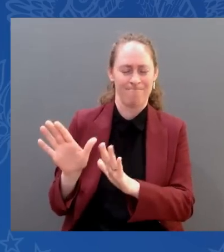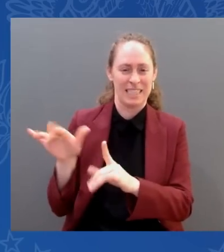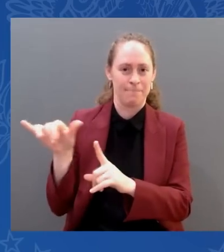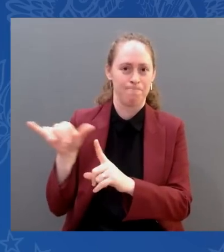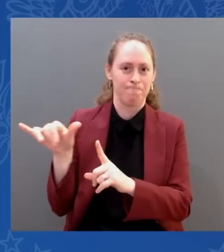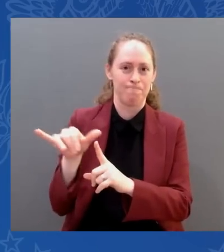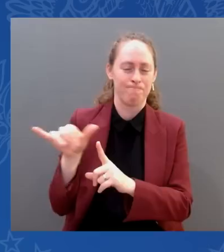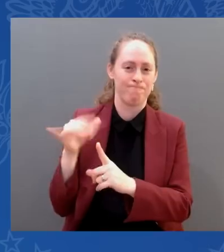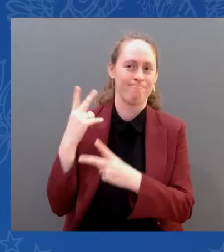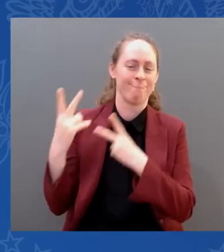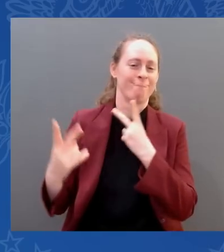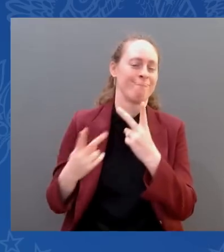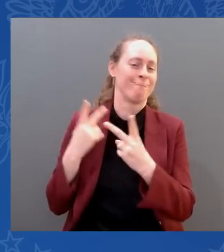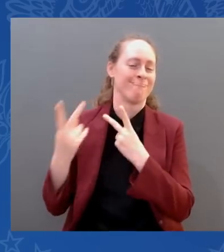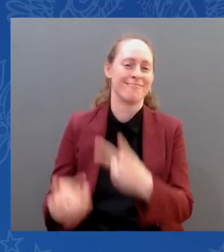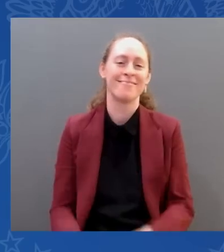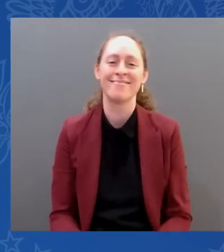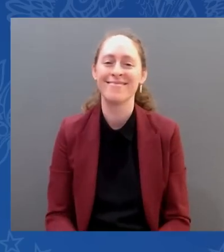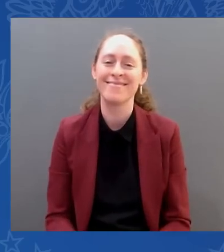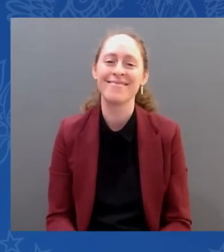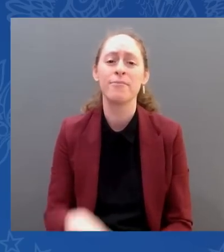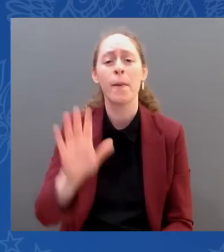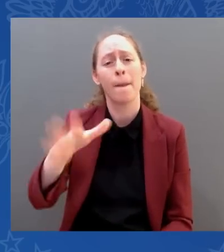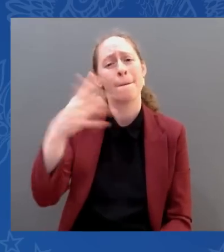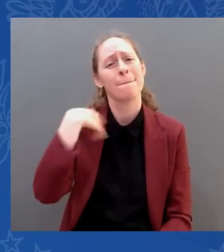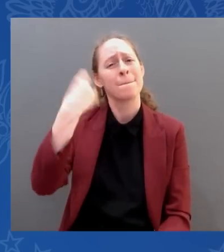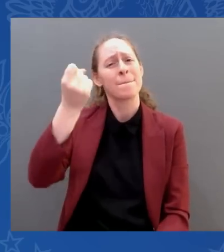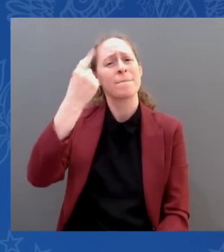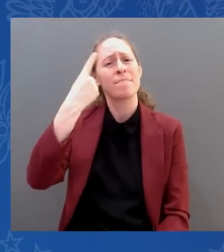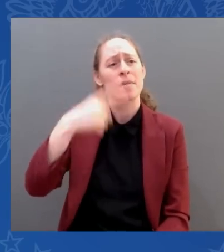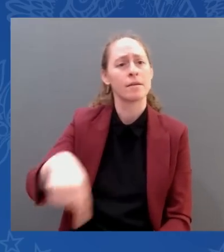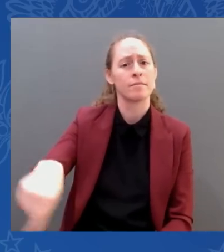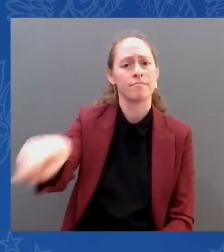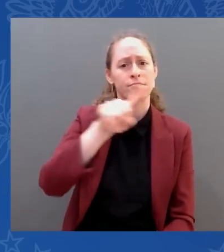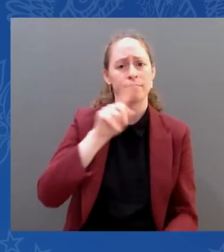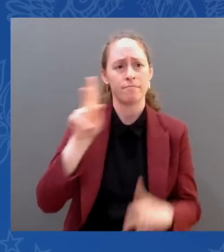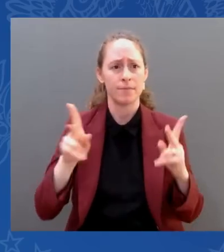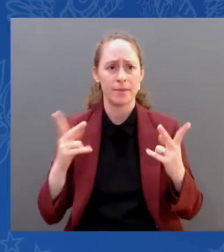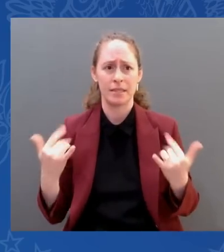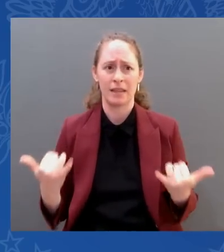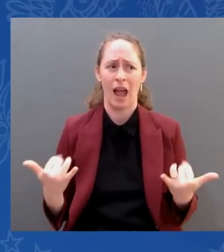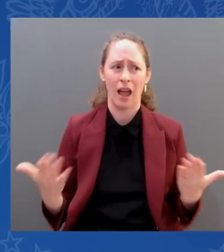I was raised in a household when the price of gasoline rose precipitously, it was the discussion at the table.